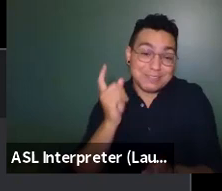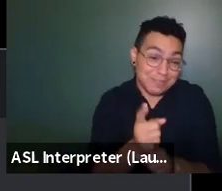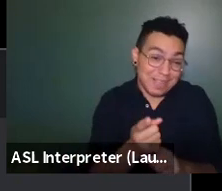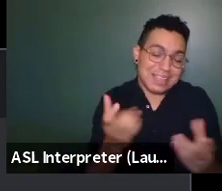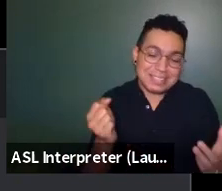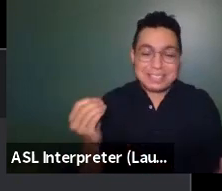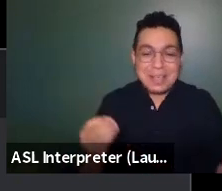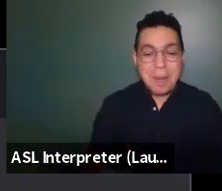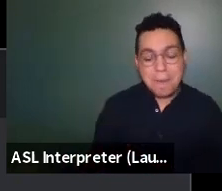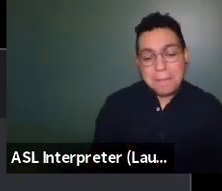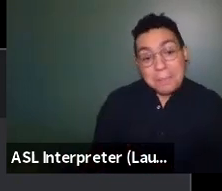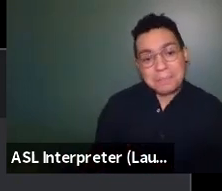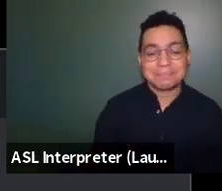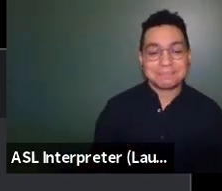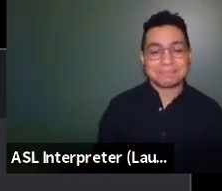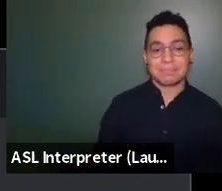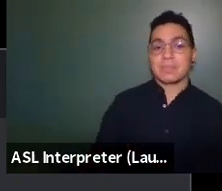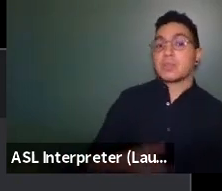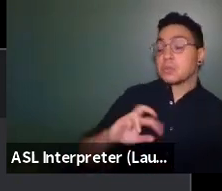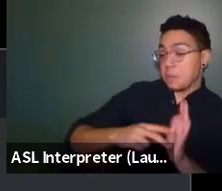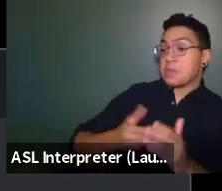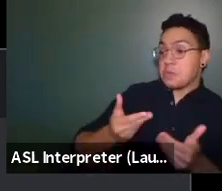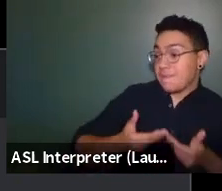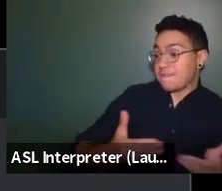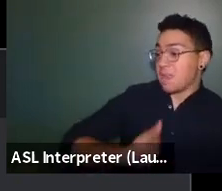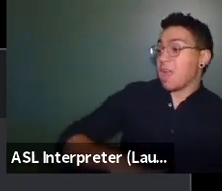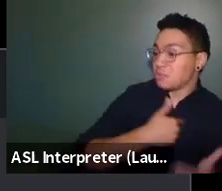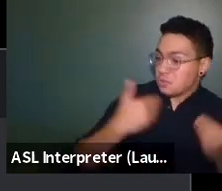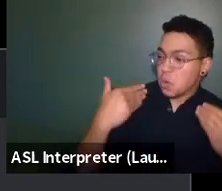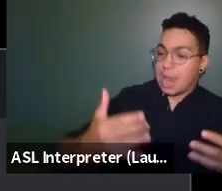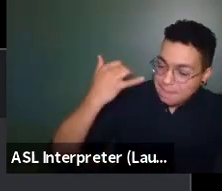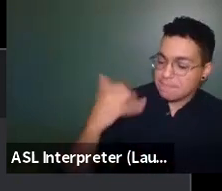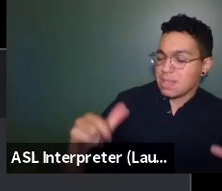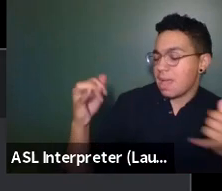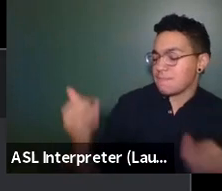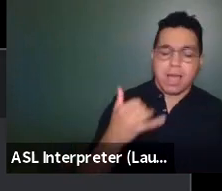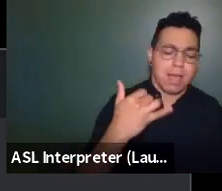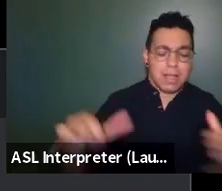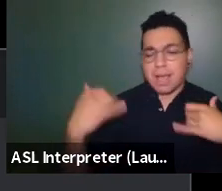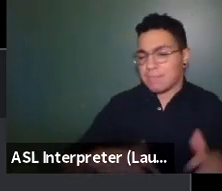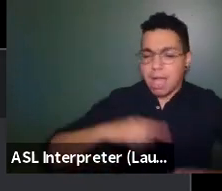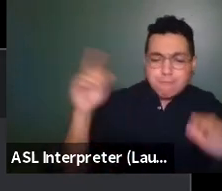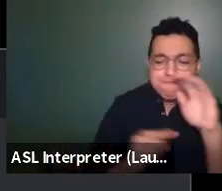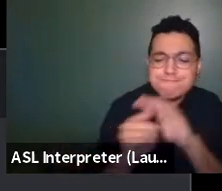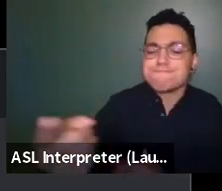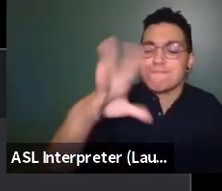ESD 101 - Jeff Crawford: So what you're really saying is you're inviting us to go play ESD 101 - Jeff Crawford: in Google Classroom tonight. ESD 112 - Katherine Livick: Absolutely.